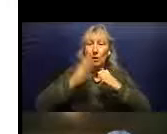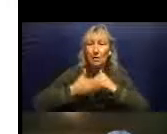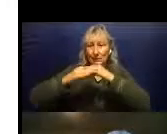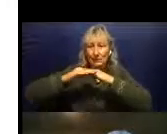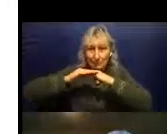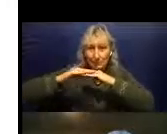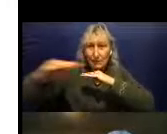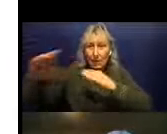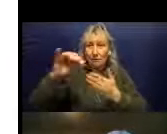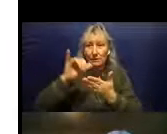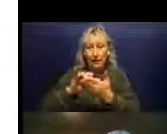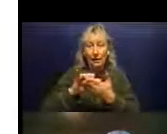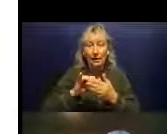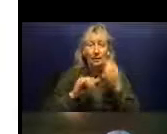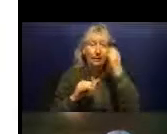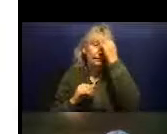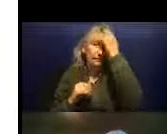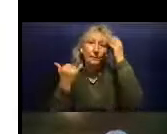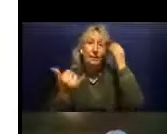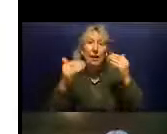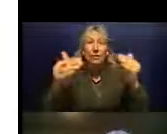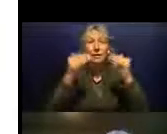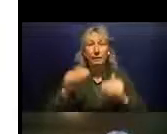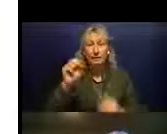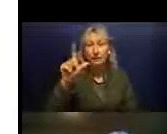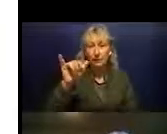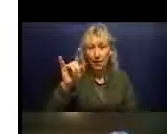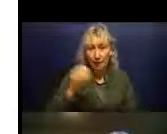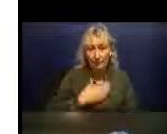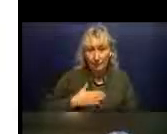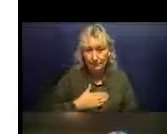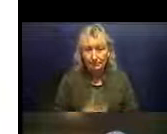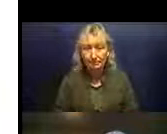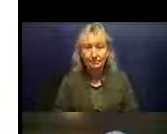Ready projects in a sense, or is stabilizing existing programs that offer free tax support.